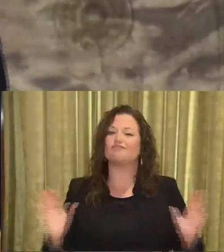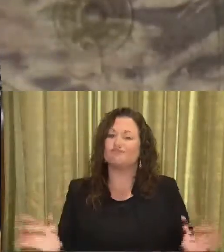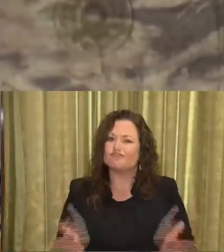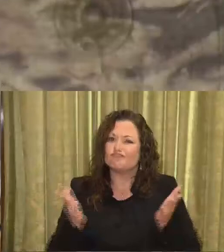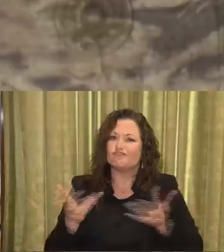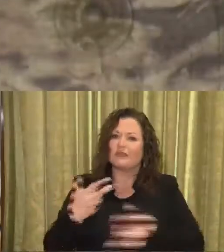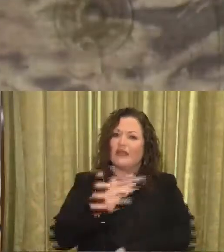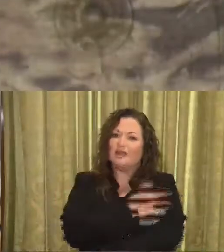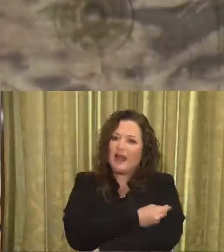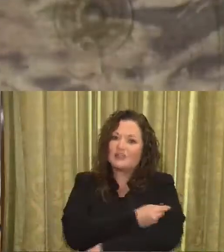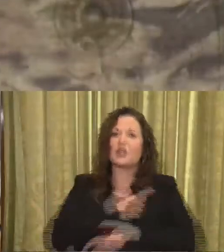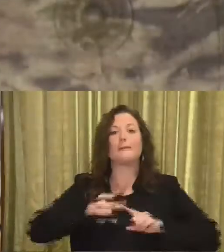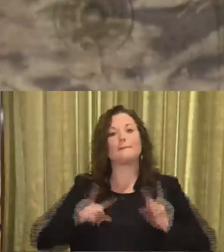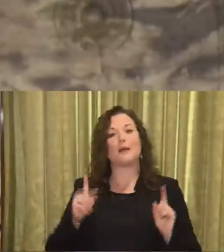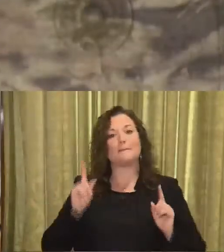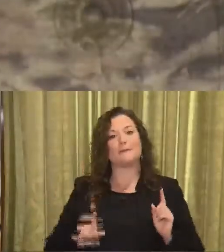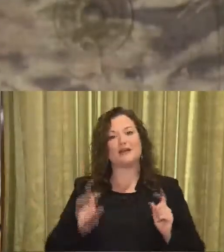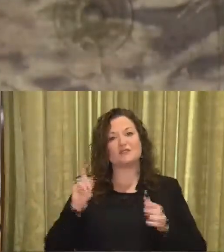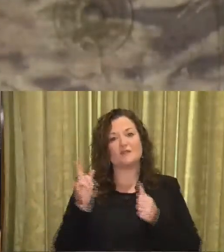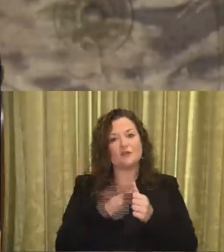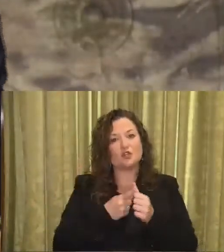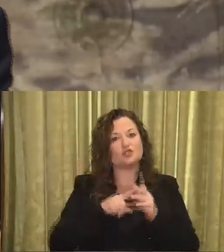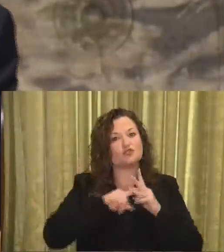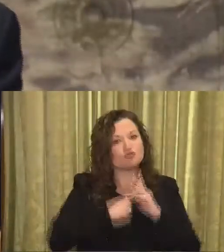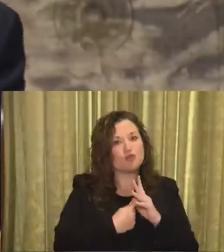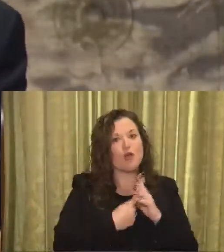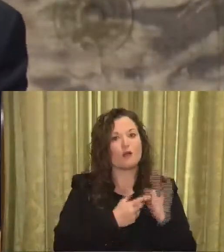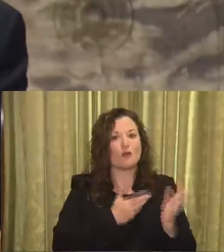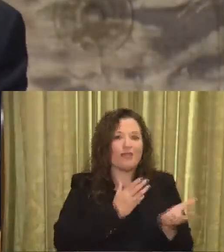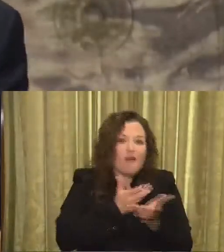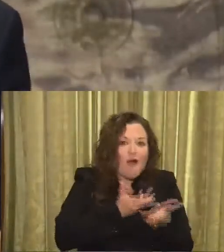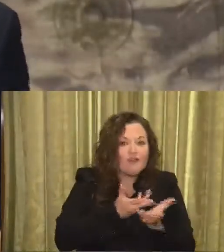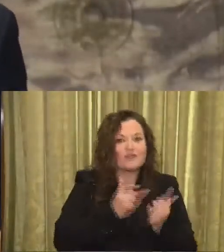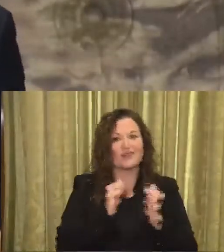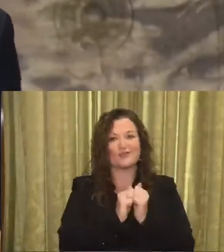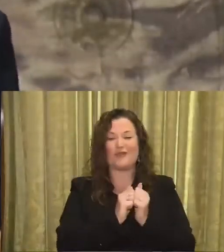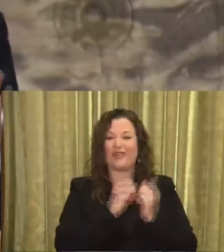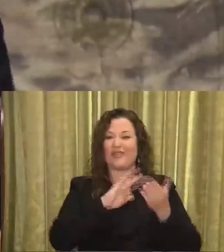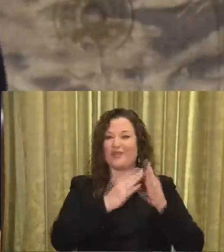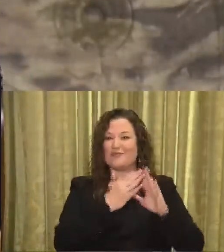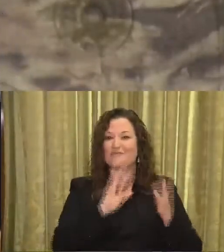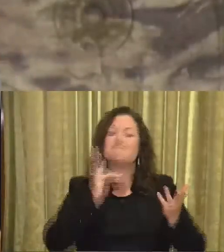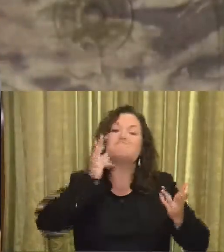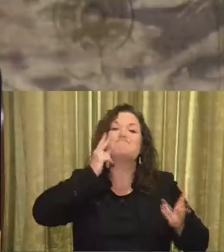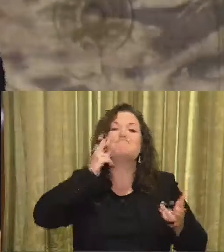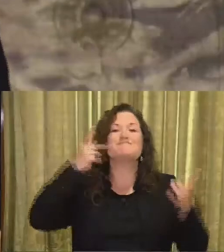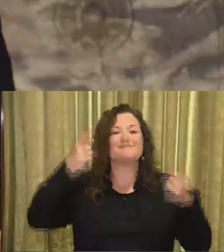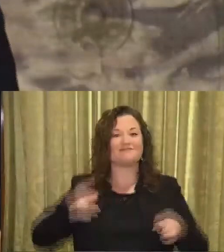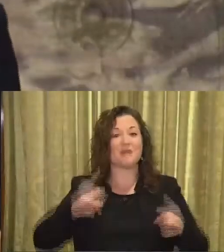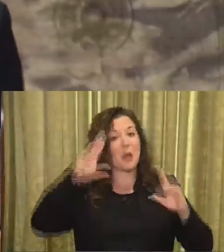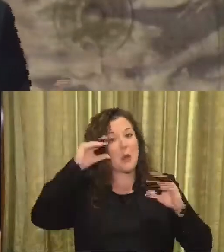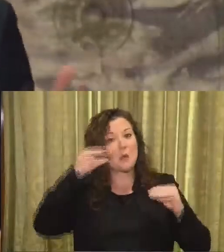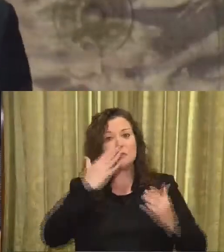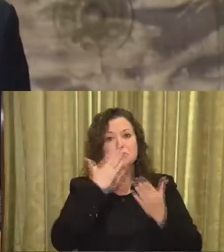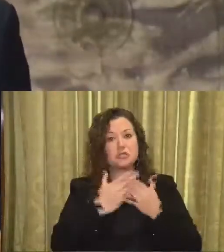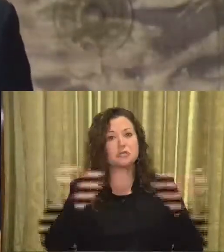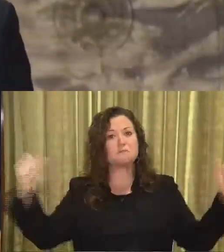but it starts with a conversation with the community, so we're going to see how it goes, and we hope that we have a good turn out and that people are